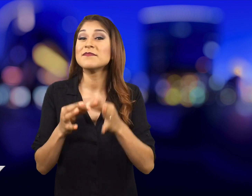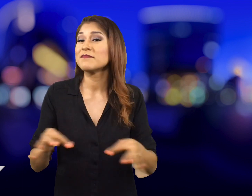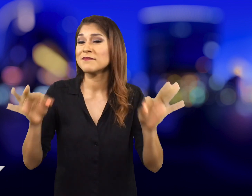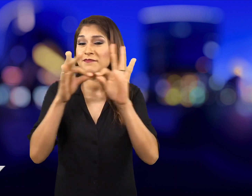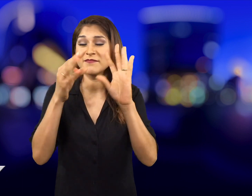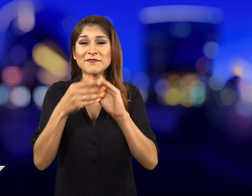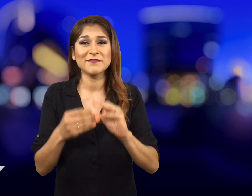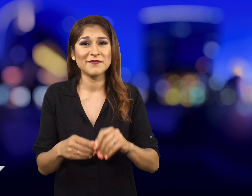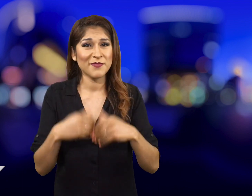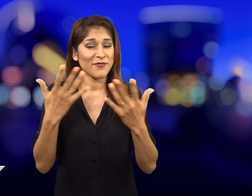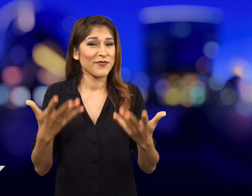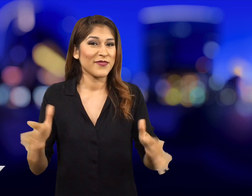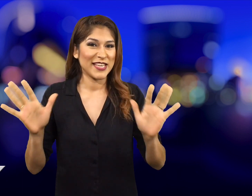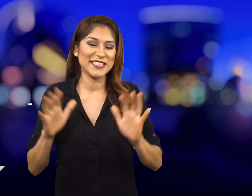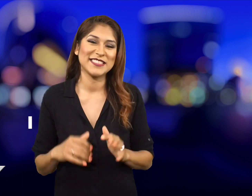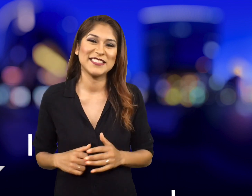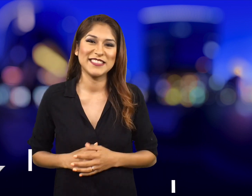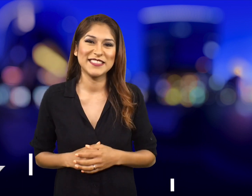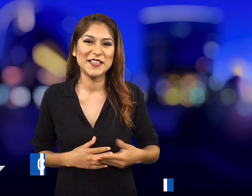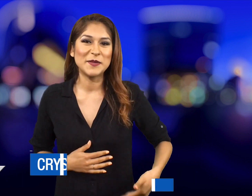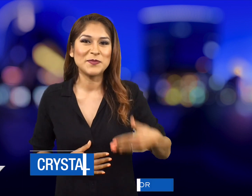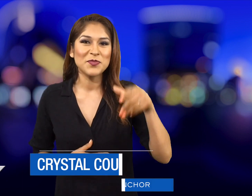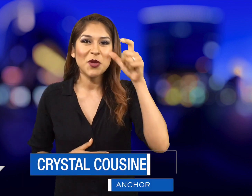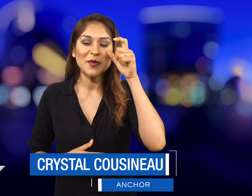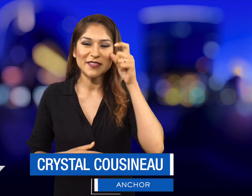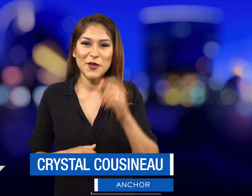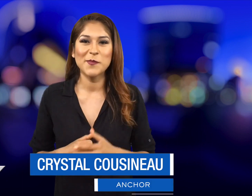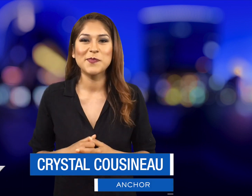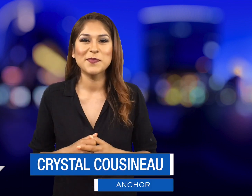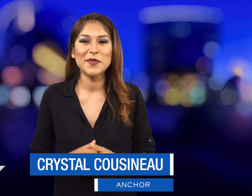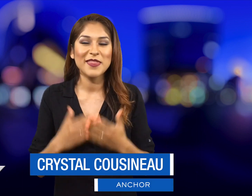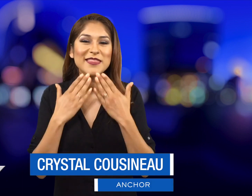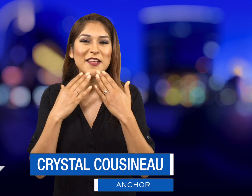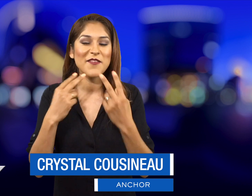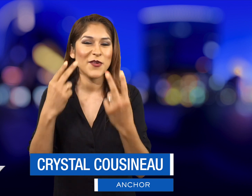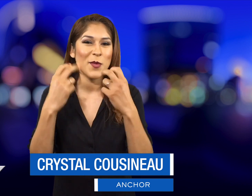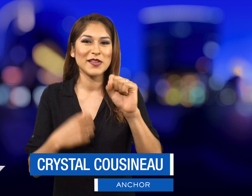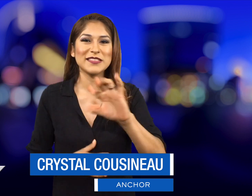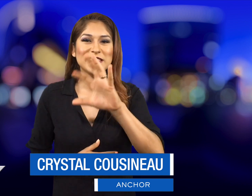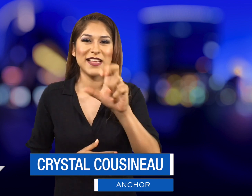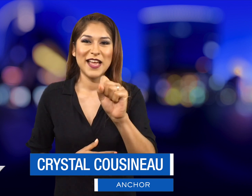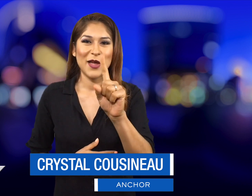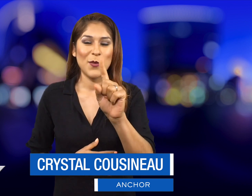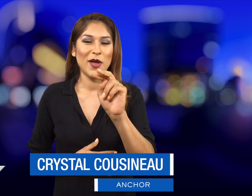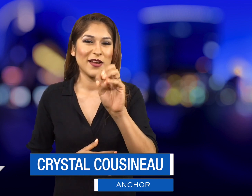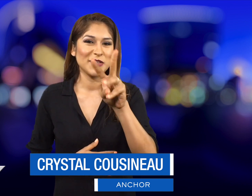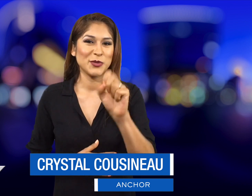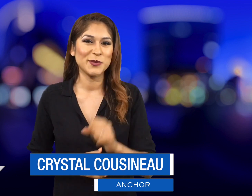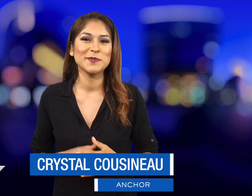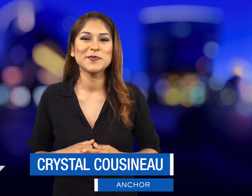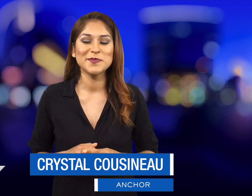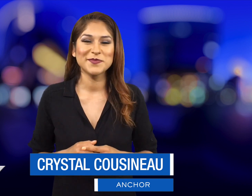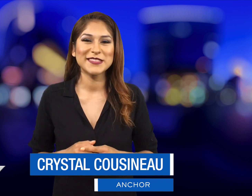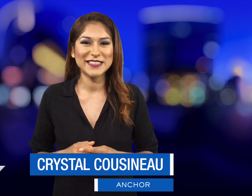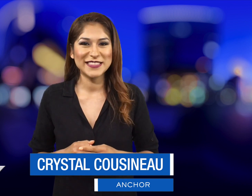And those are your top stories for today. I'm Crystal Cousineau. Thank you for watching Sign1News.